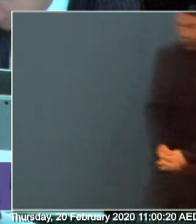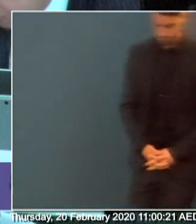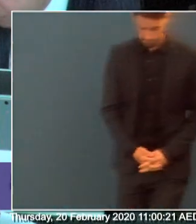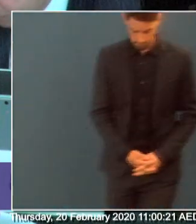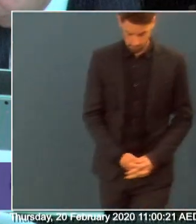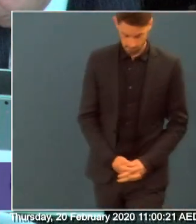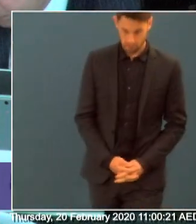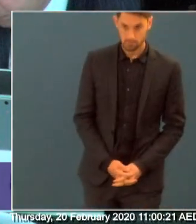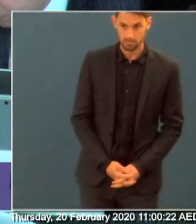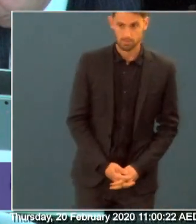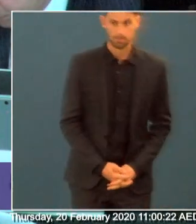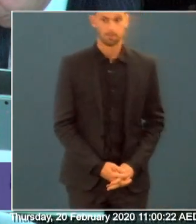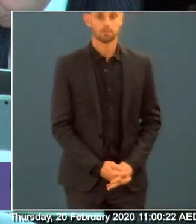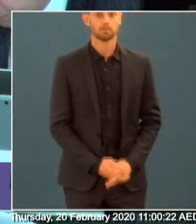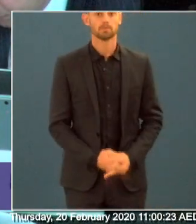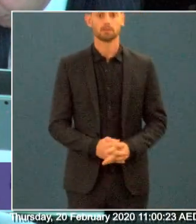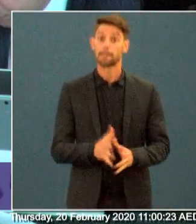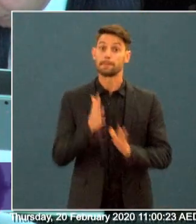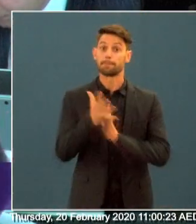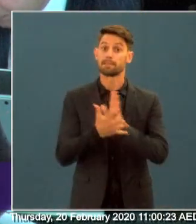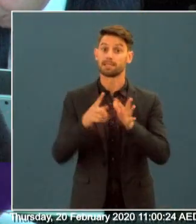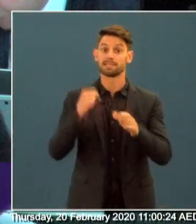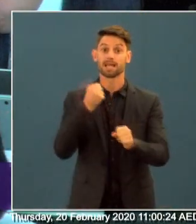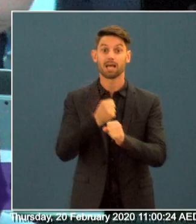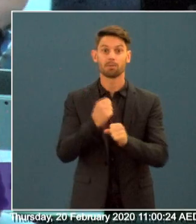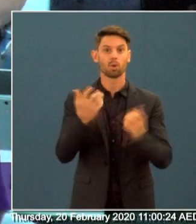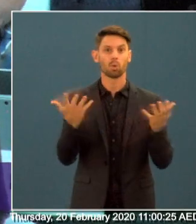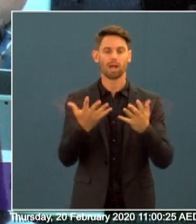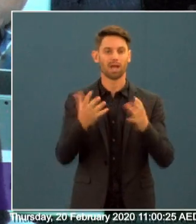Would this be an example of the need for there to be interconnectedness